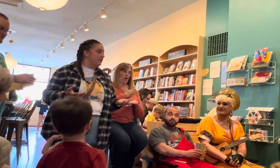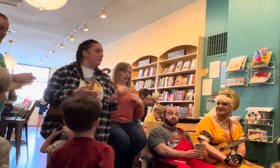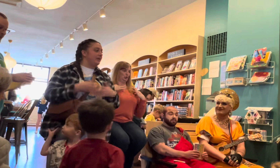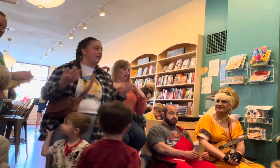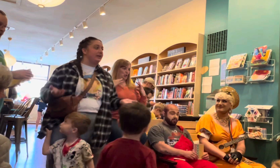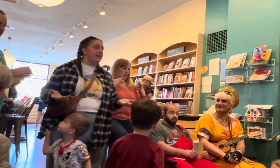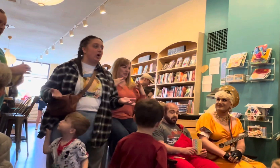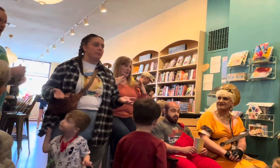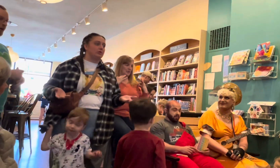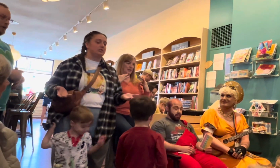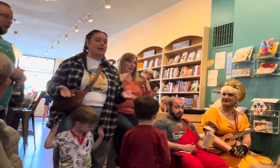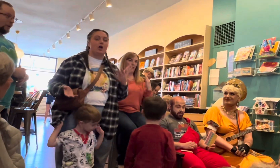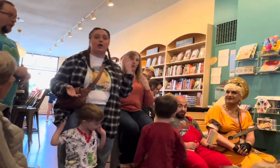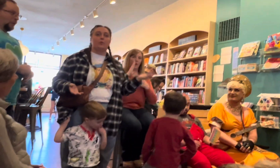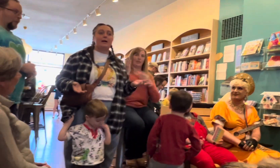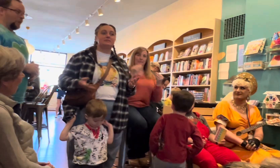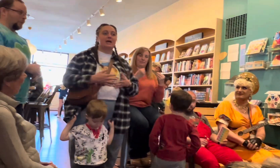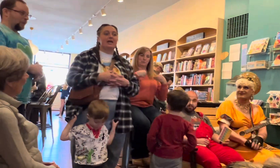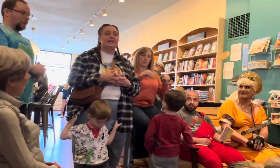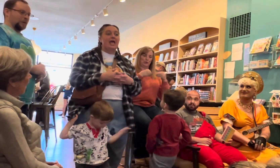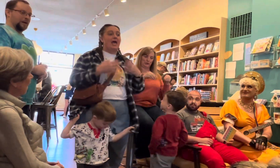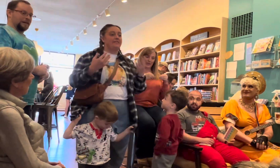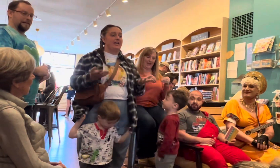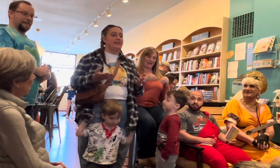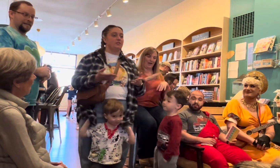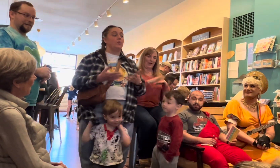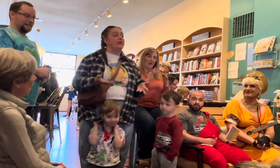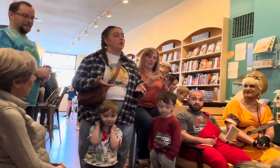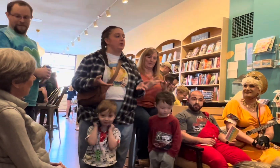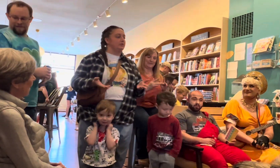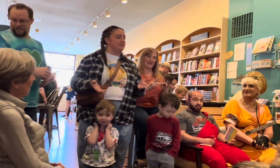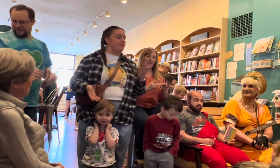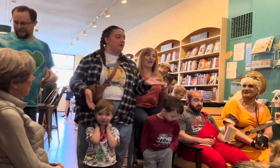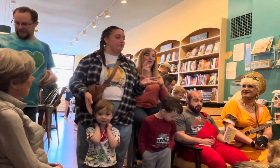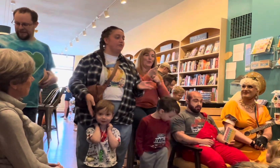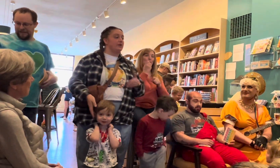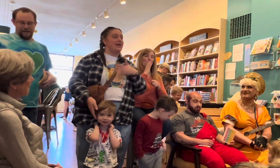will be carried in our merch line on our website. And that winner will receive one for free and